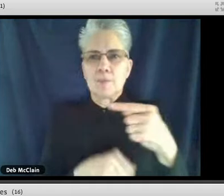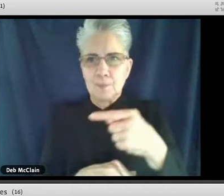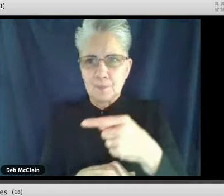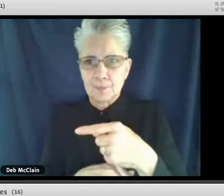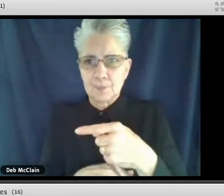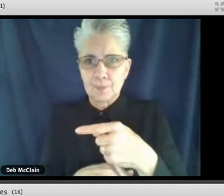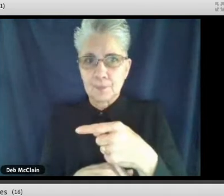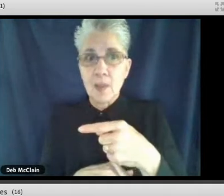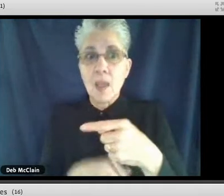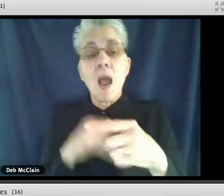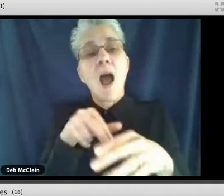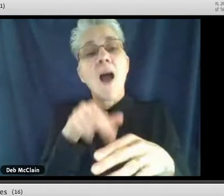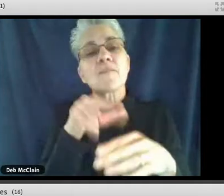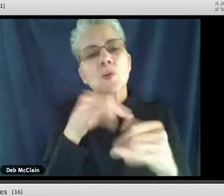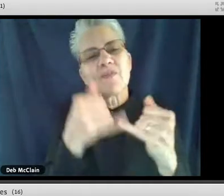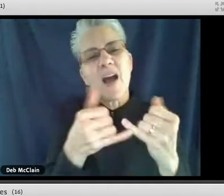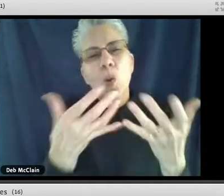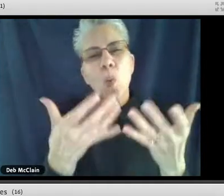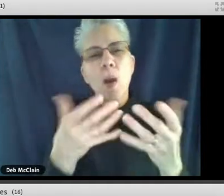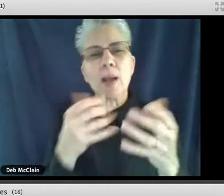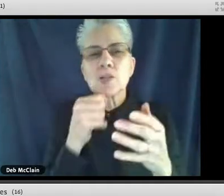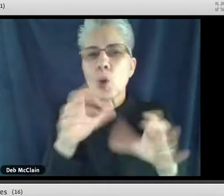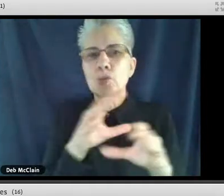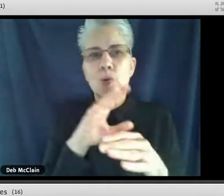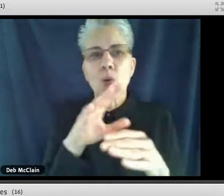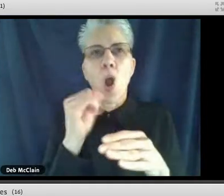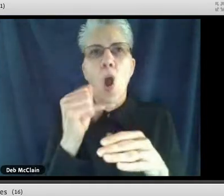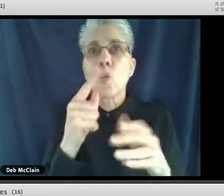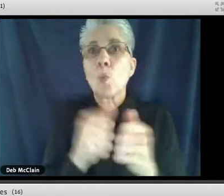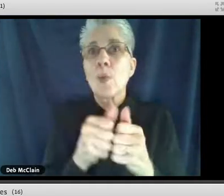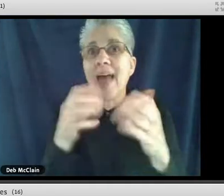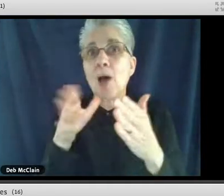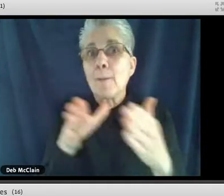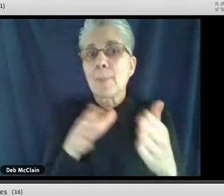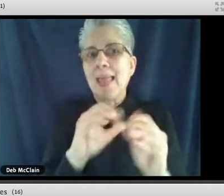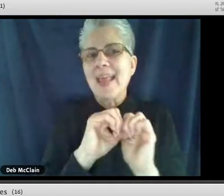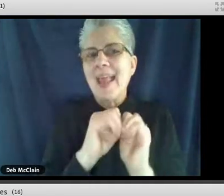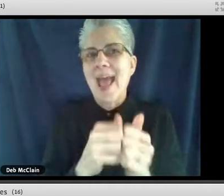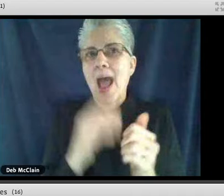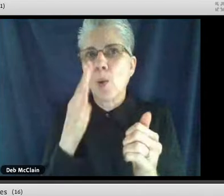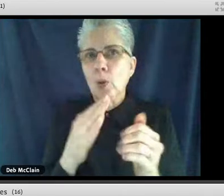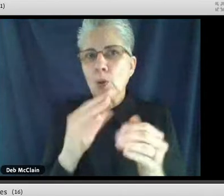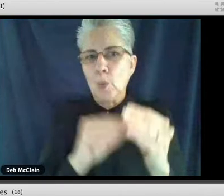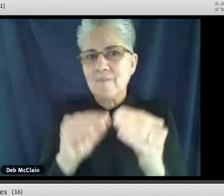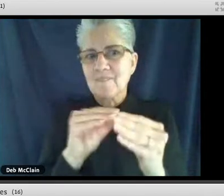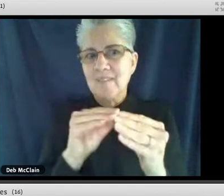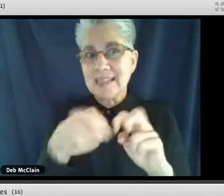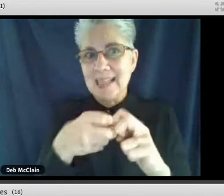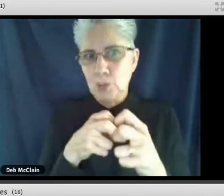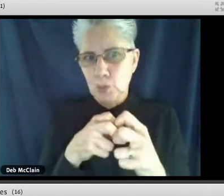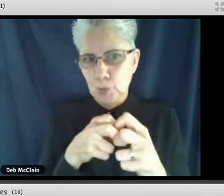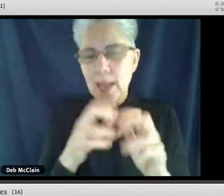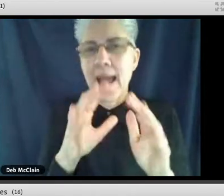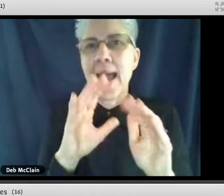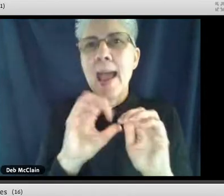and of course, the final thing is, don't do all of this without a plan of how are you going to fix these issues? How are you going to address them?